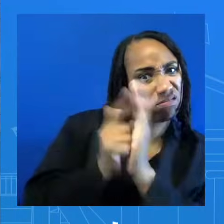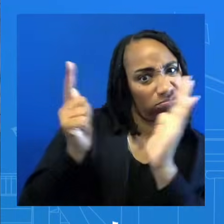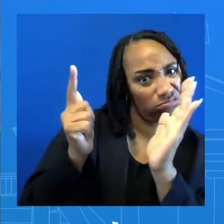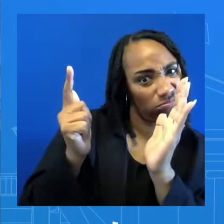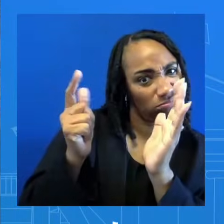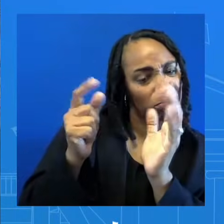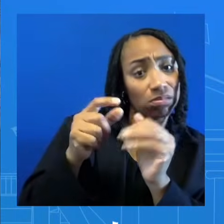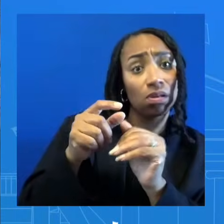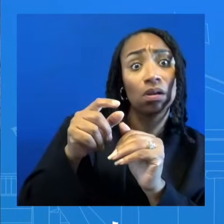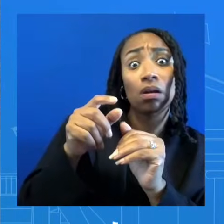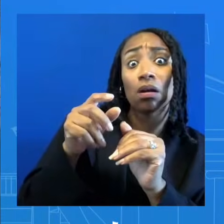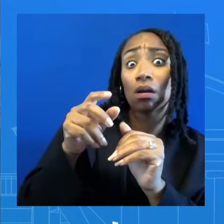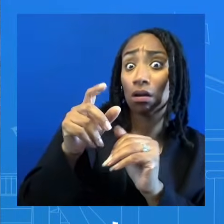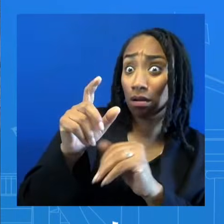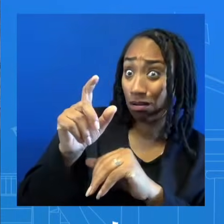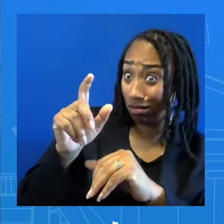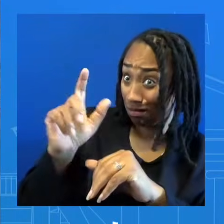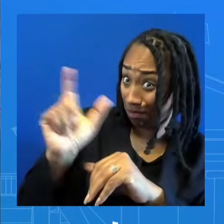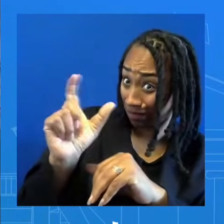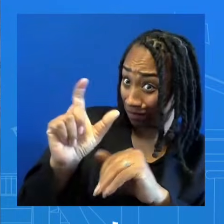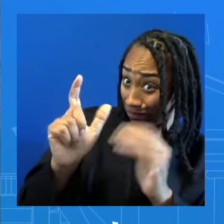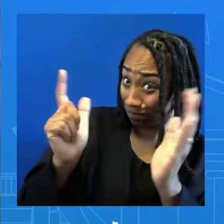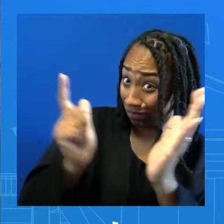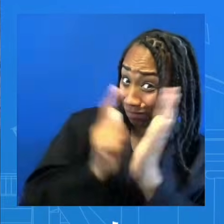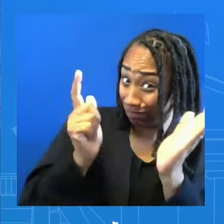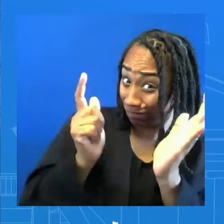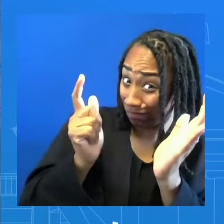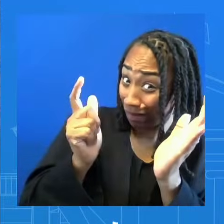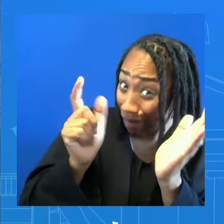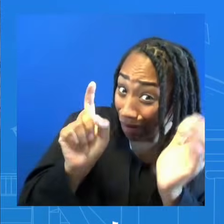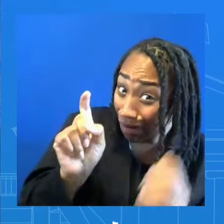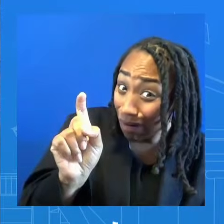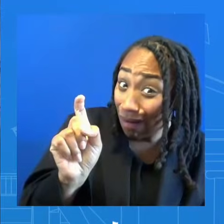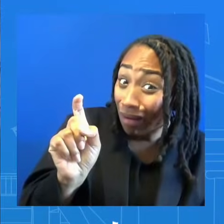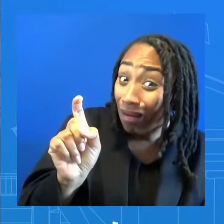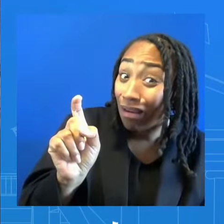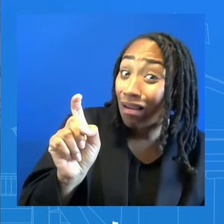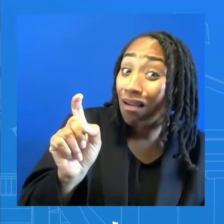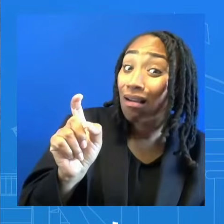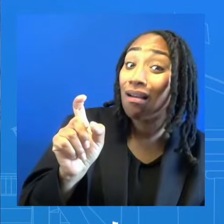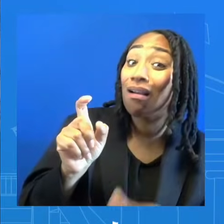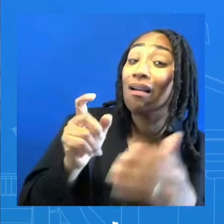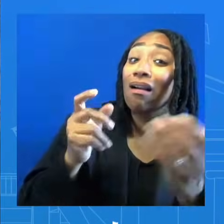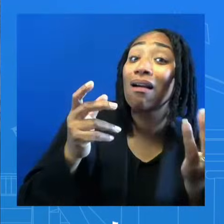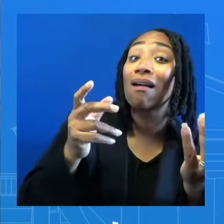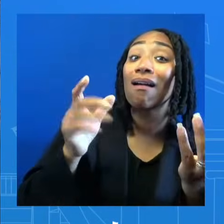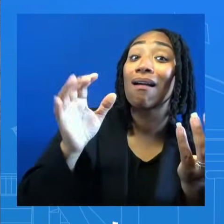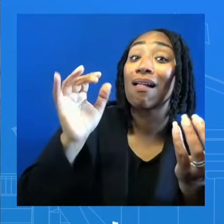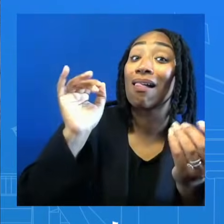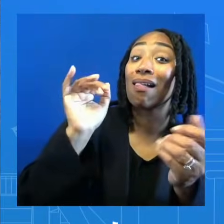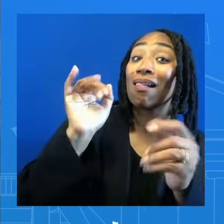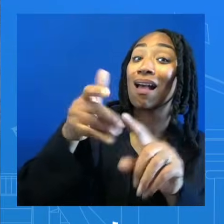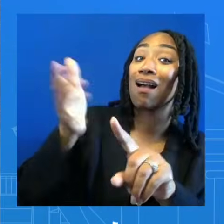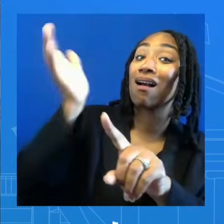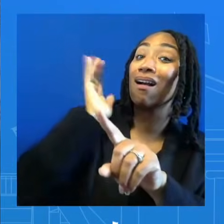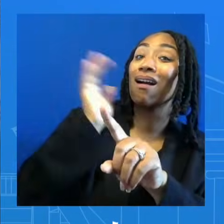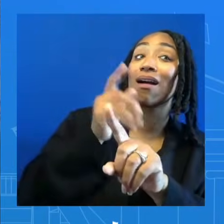Ms. Jean-Pierre: Which -- which we -- you know, which we repealed and dealt with that very early on. The Press: No, I understand. Ms. Jean-Pierre: Yeah. The Press: But there were -- you know, there were many, many people on no-fly lists.